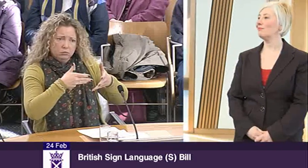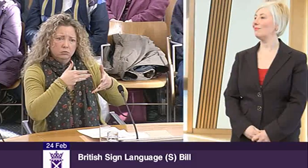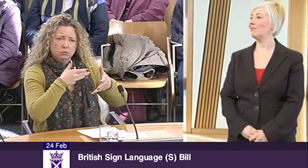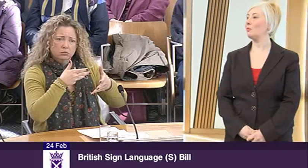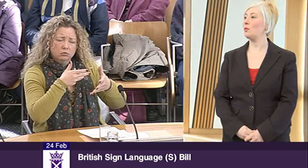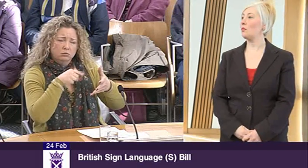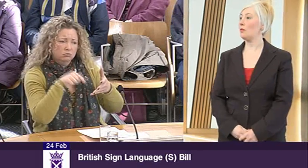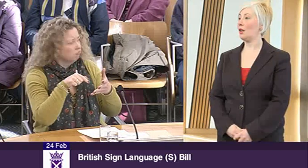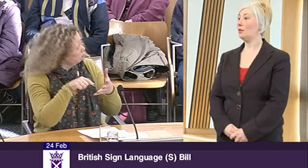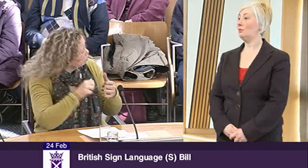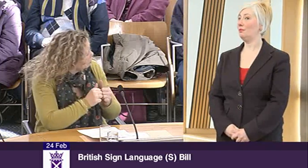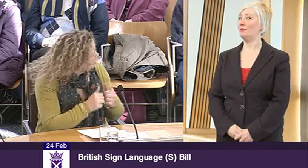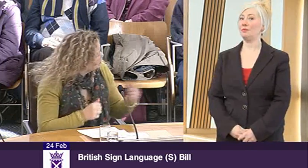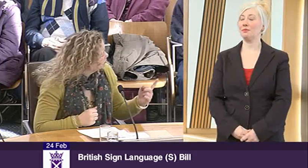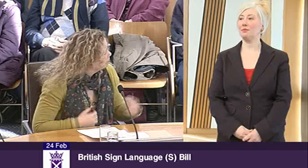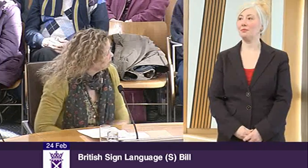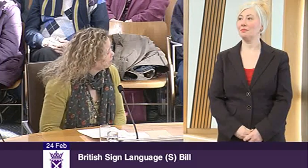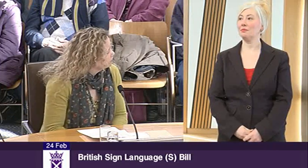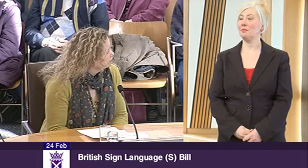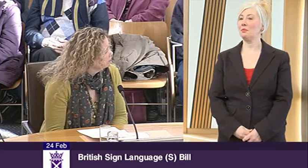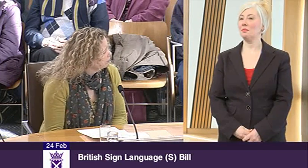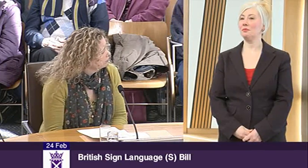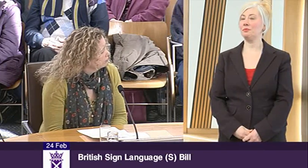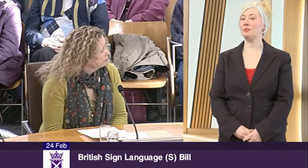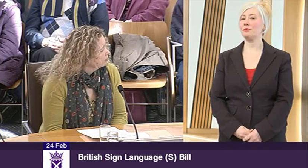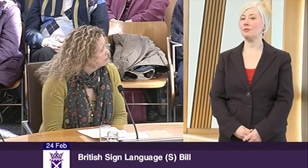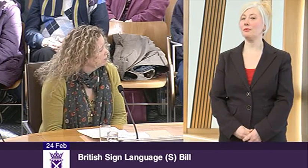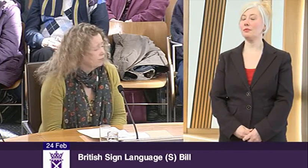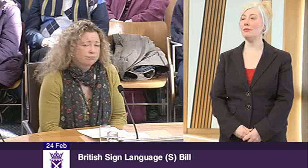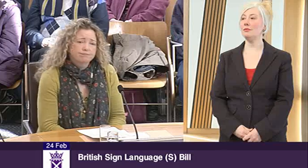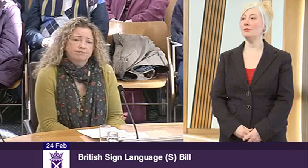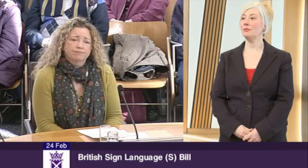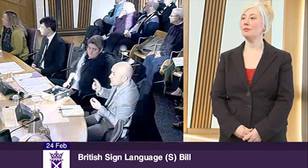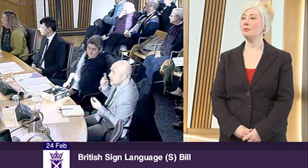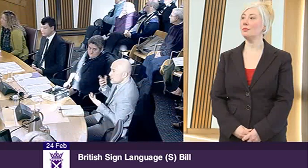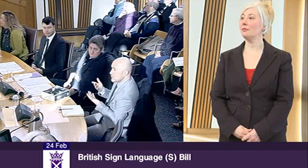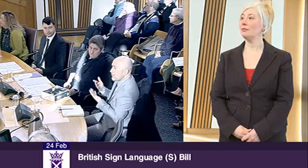and then they lose their vision later in life. They are people who rely on BSL.